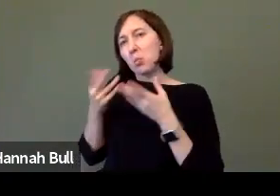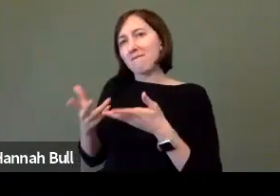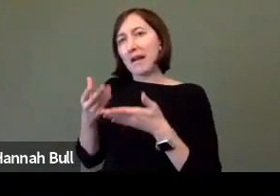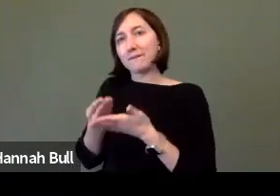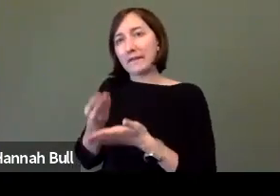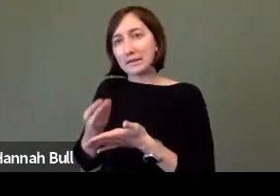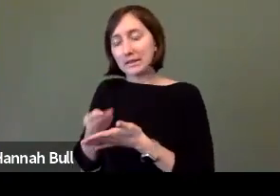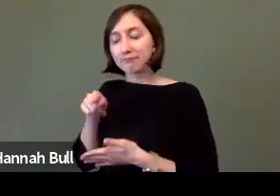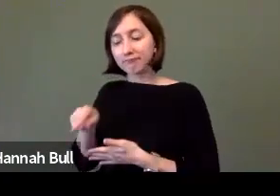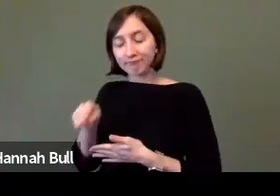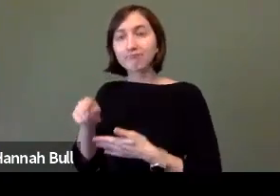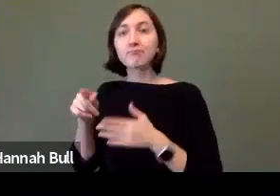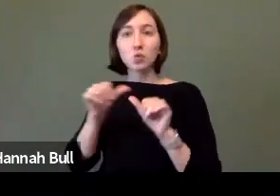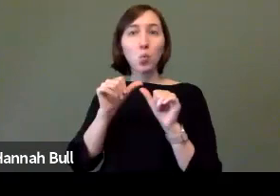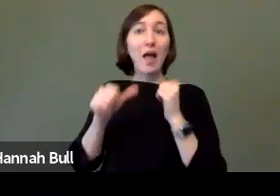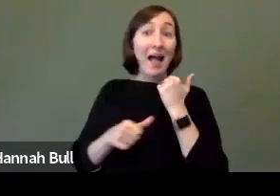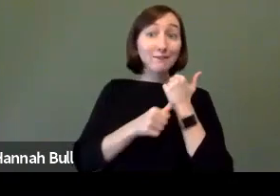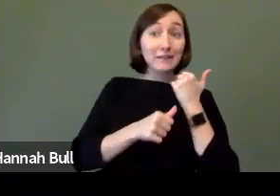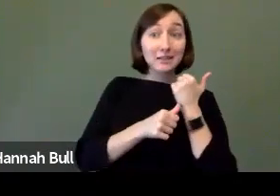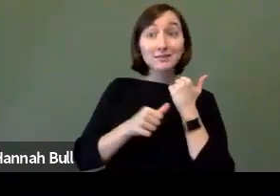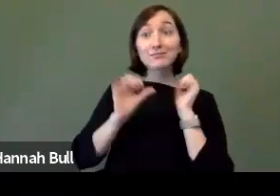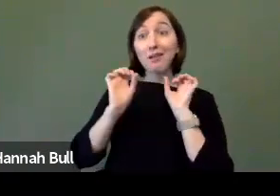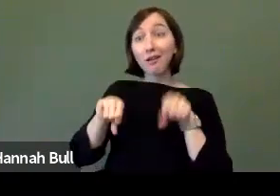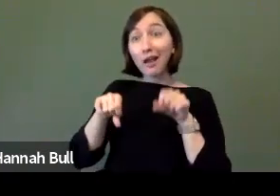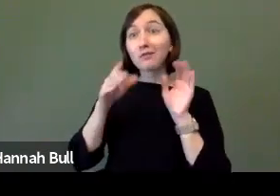can organize around the state and connect with one another